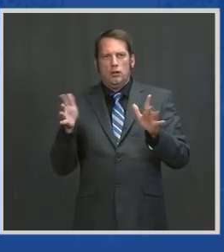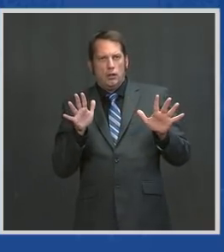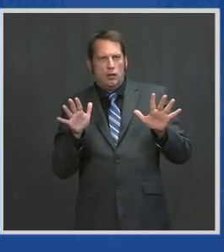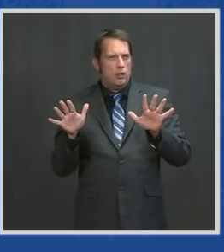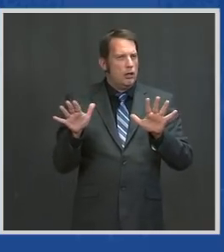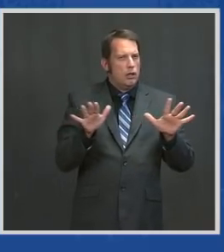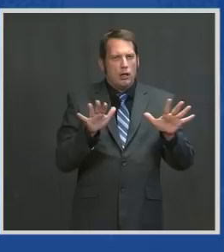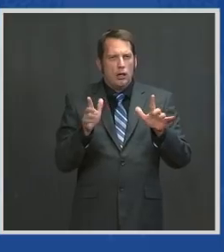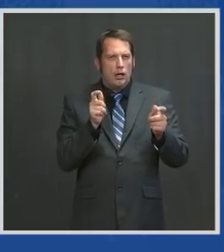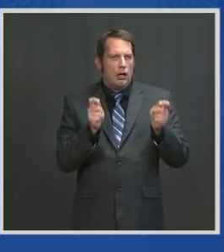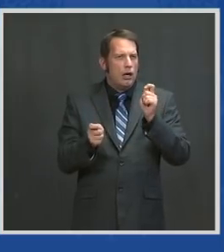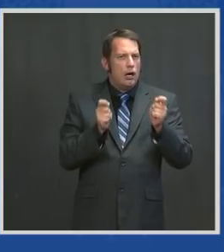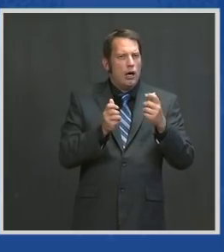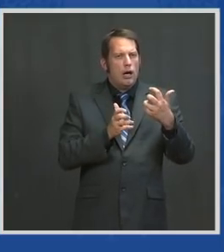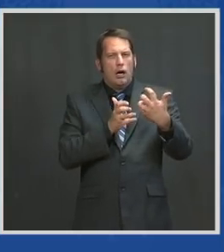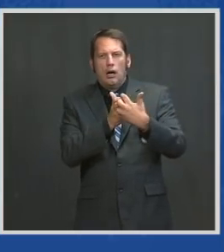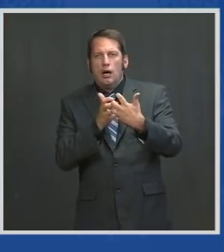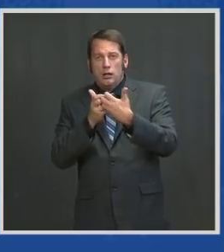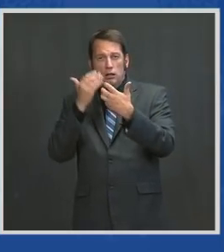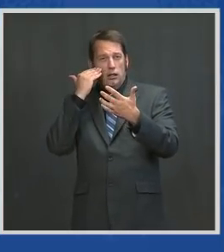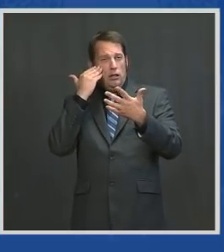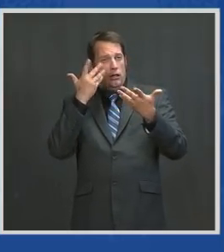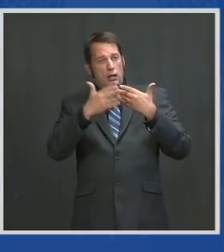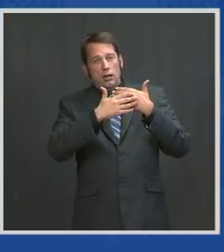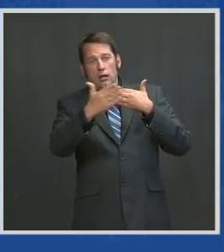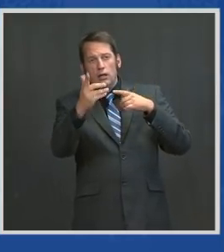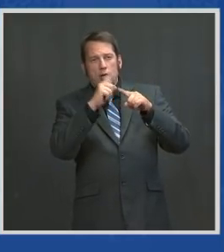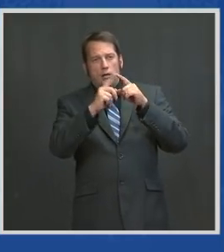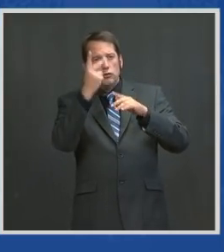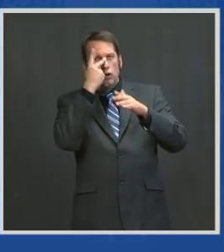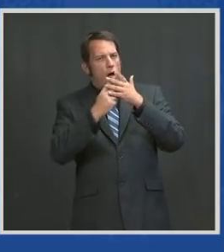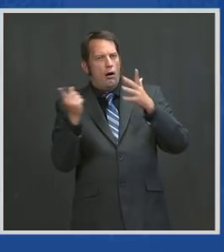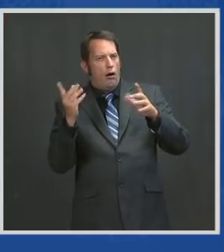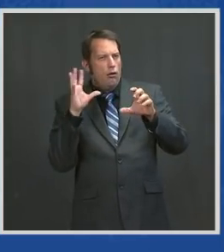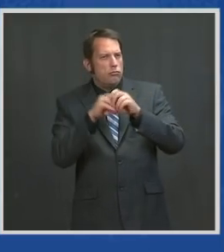I hope that you know how special you are.